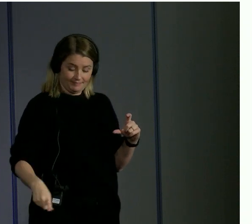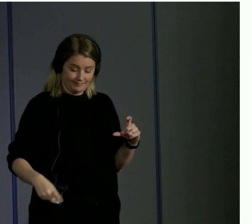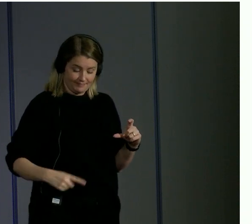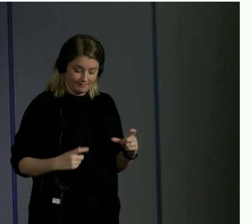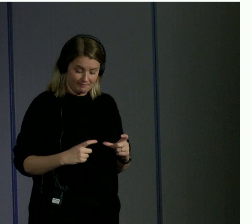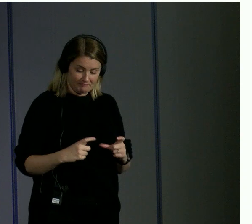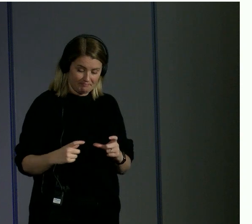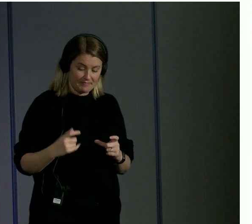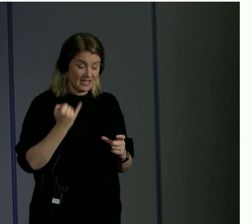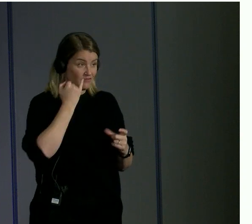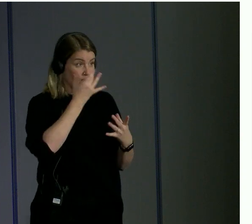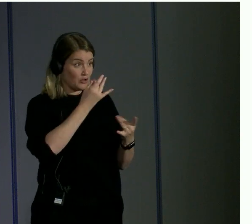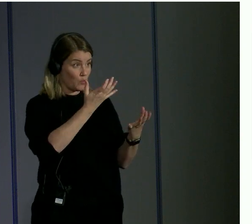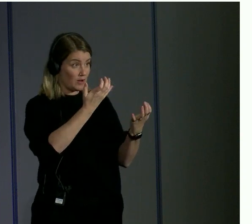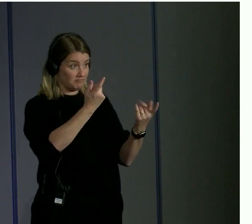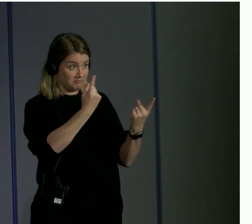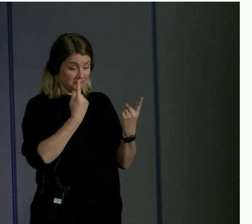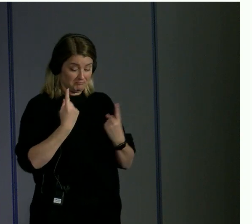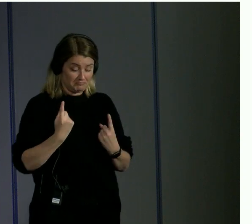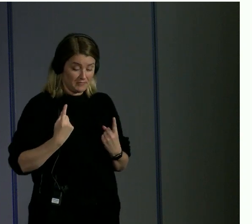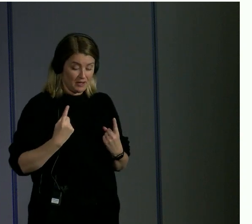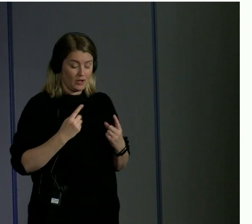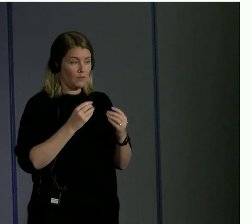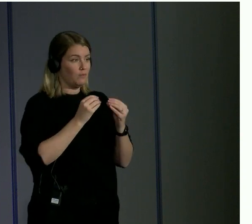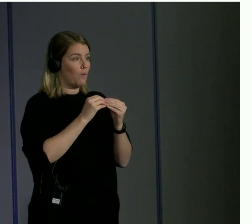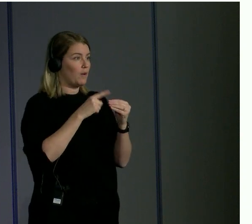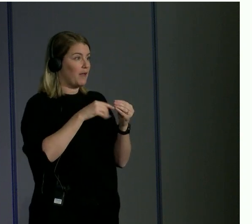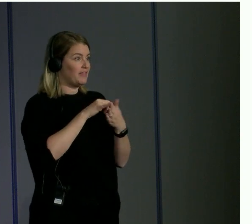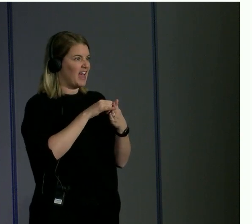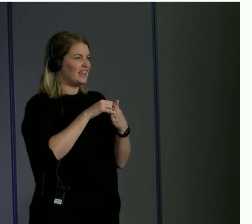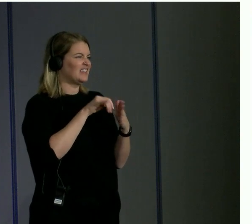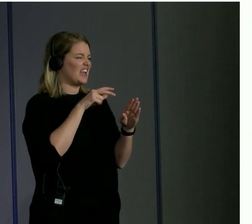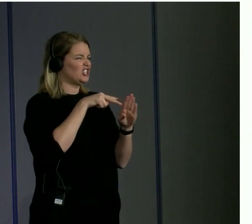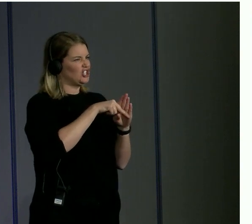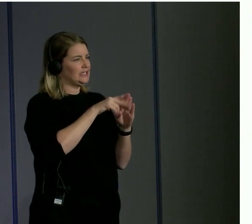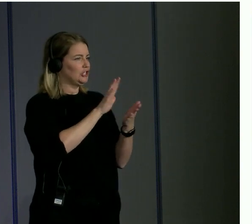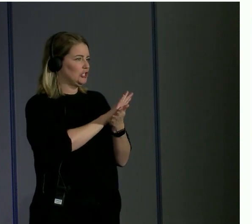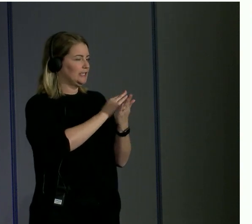If you're interested in figuring out more about that, just see me after the presentation. Next